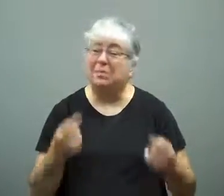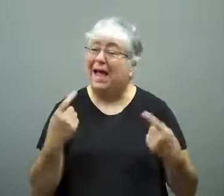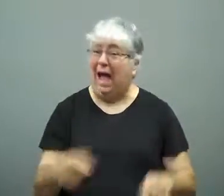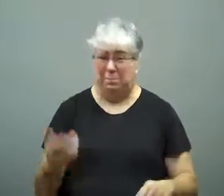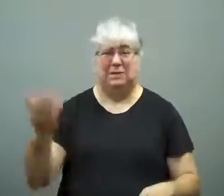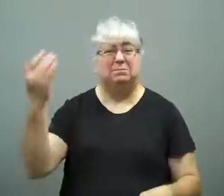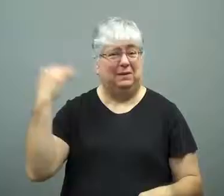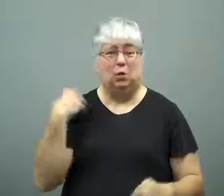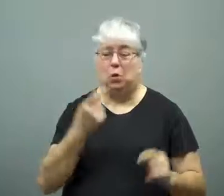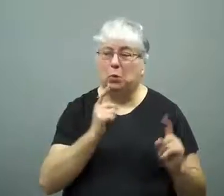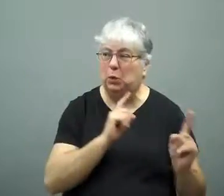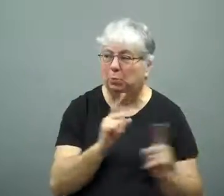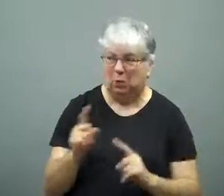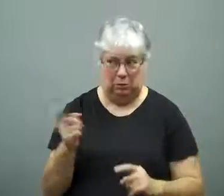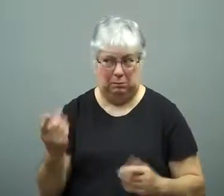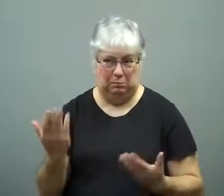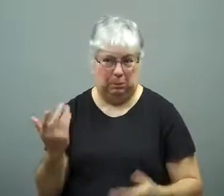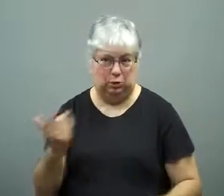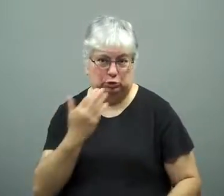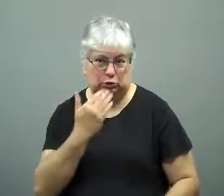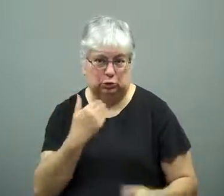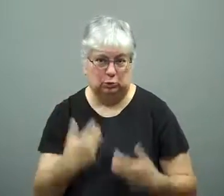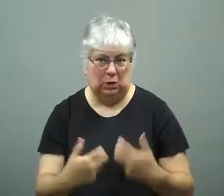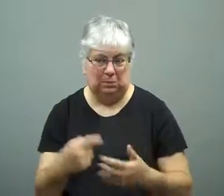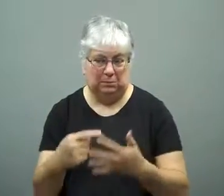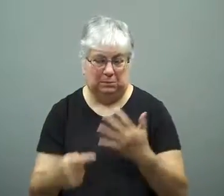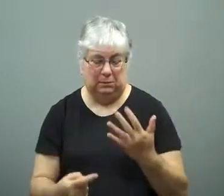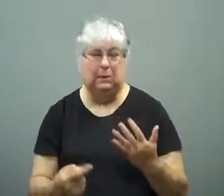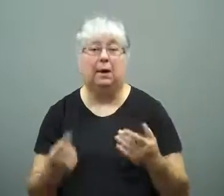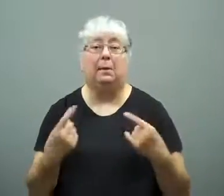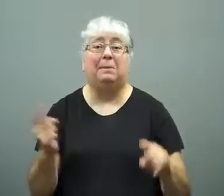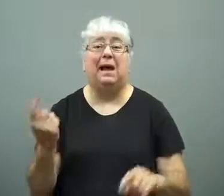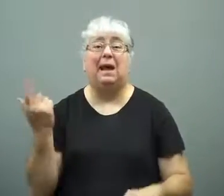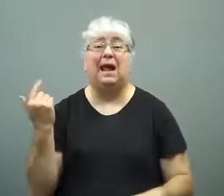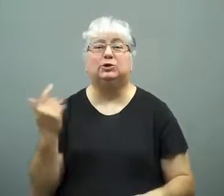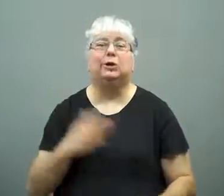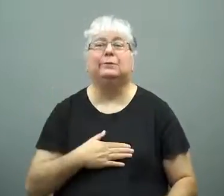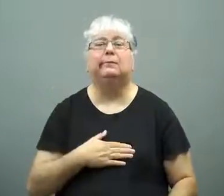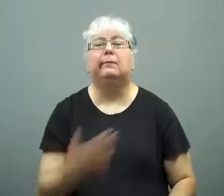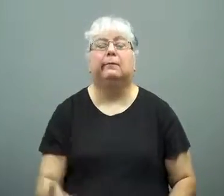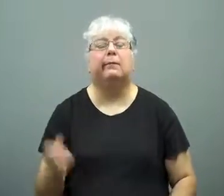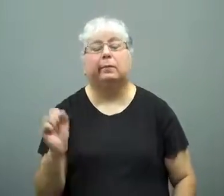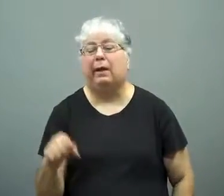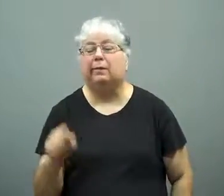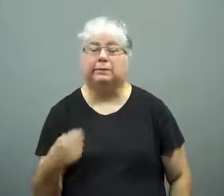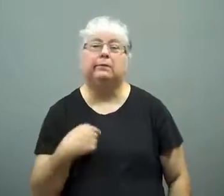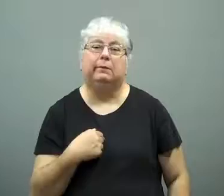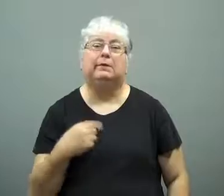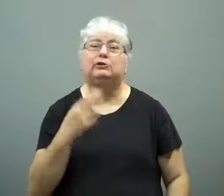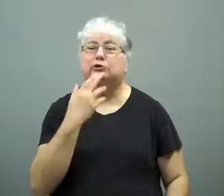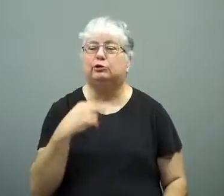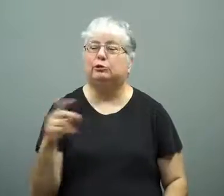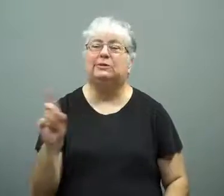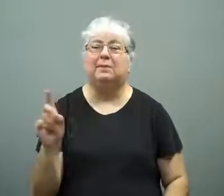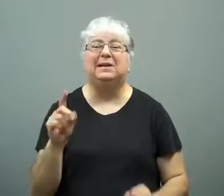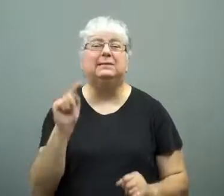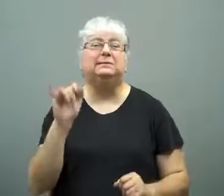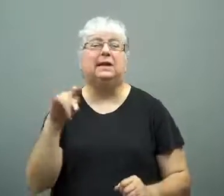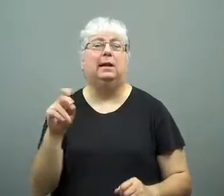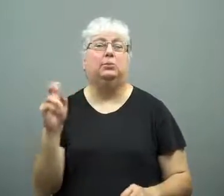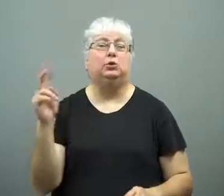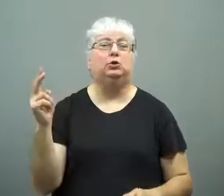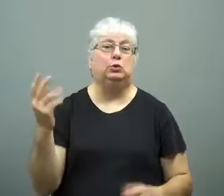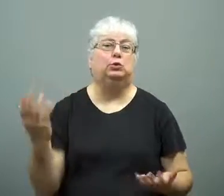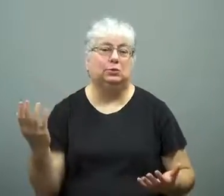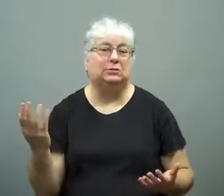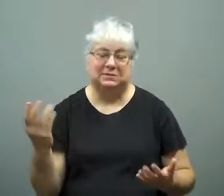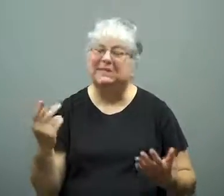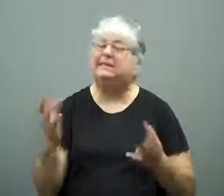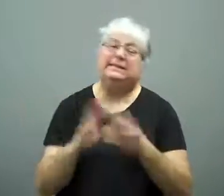There was a rumor in the past that she was diabetic.